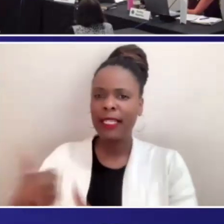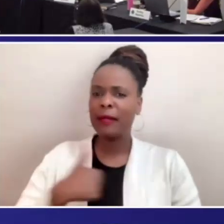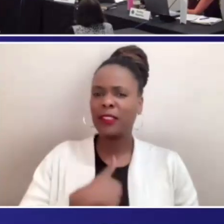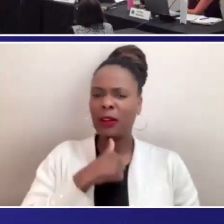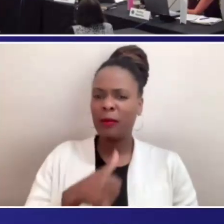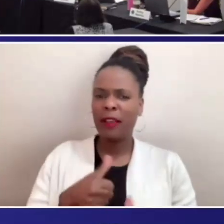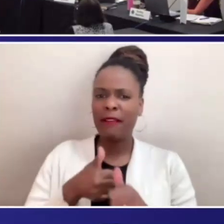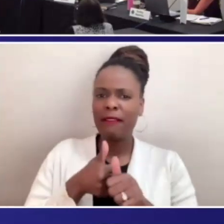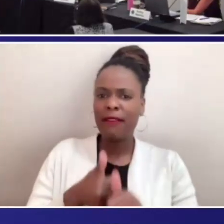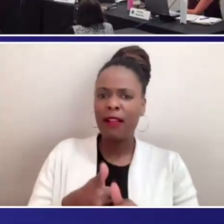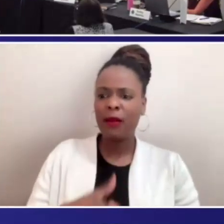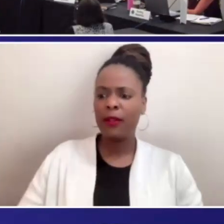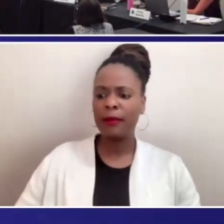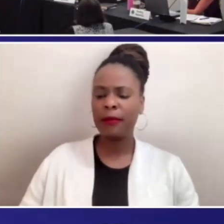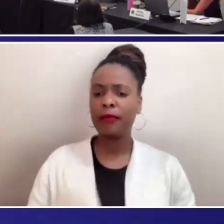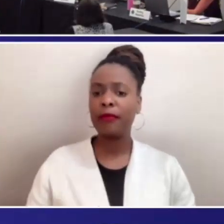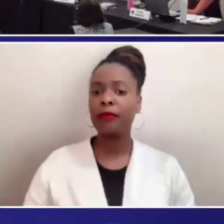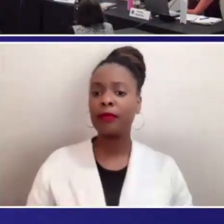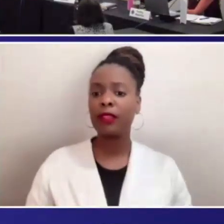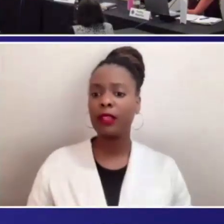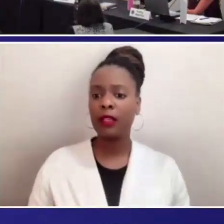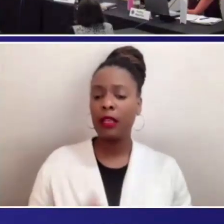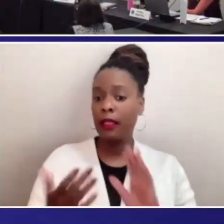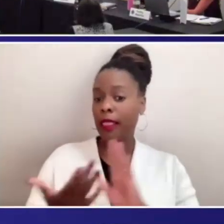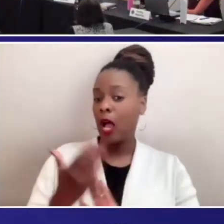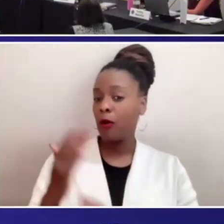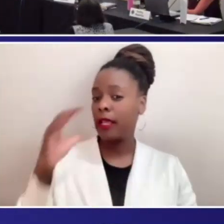Is the operating assumption that because